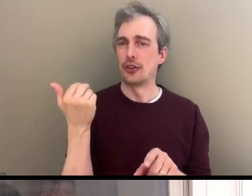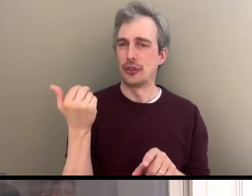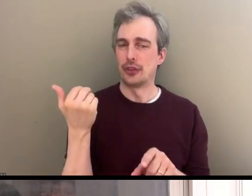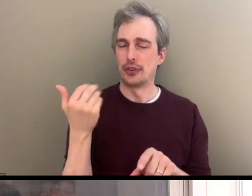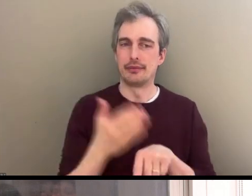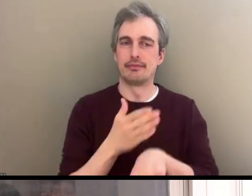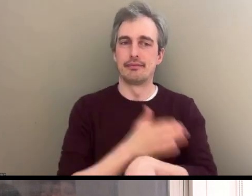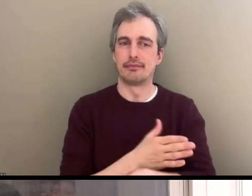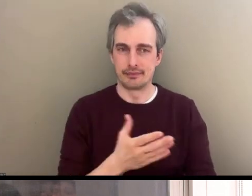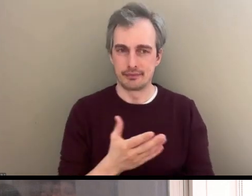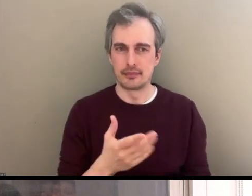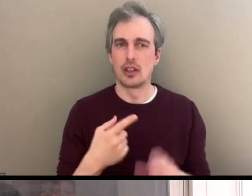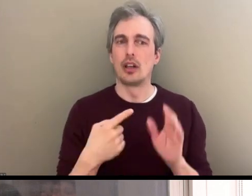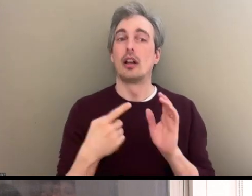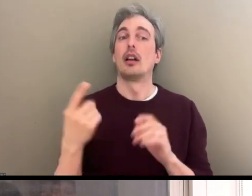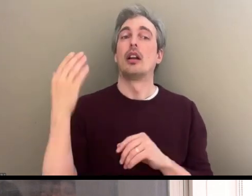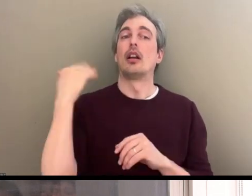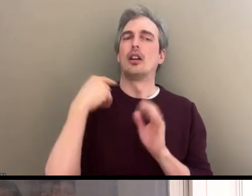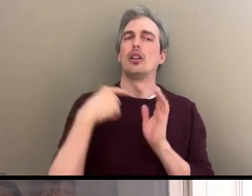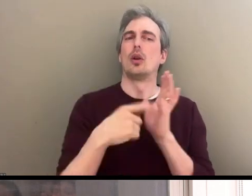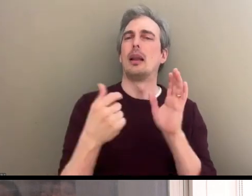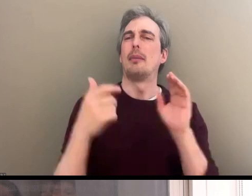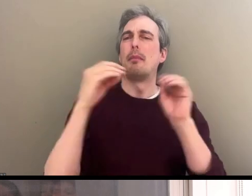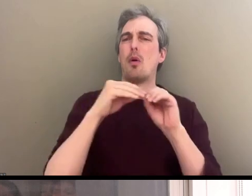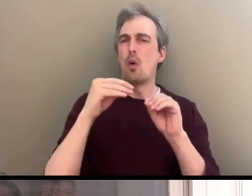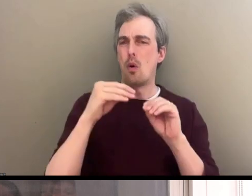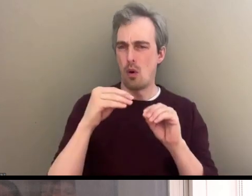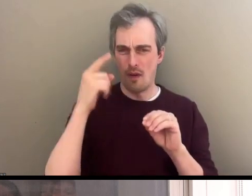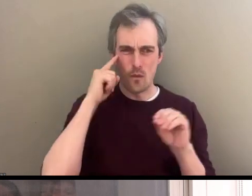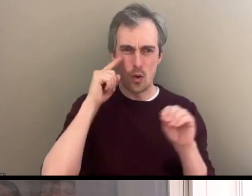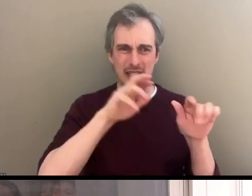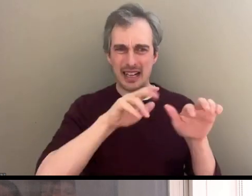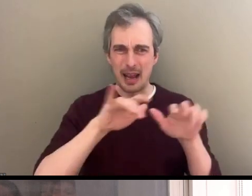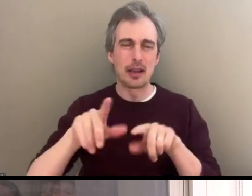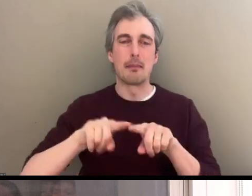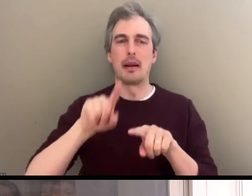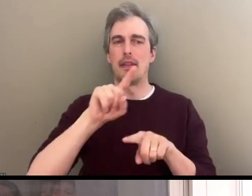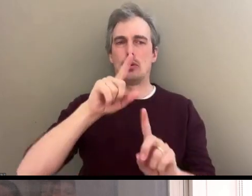were using a TypeScript application. But this one kind of goes straight to the point, states that the axe